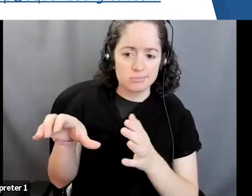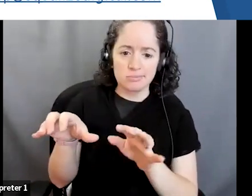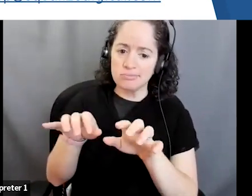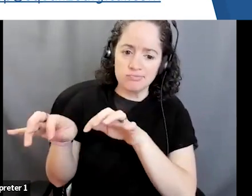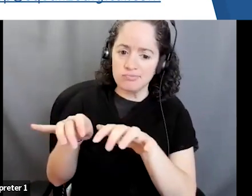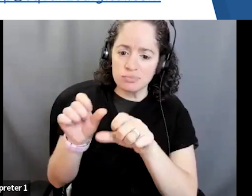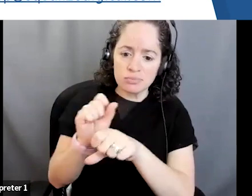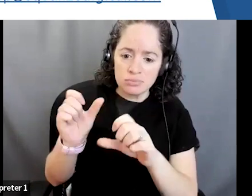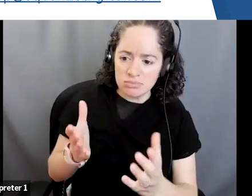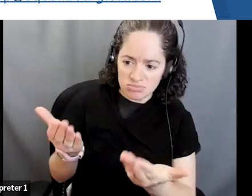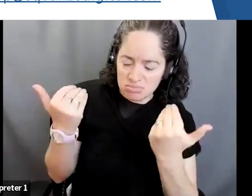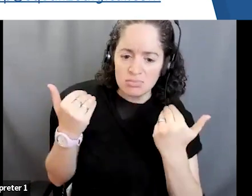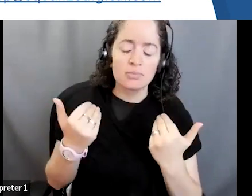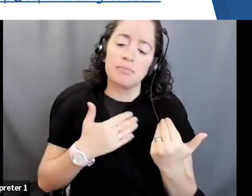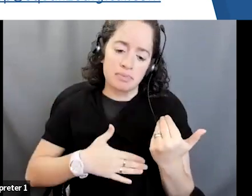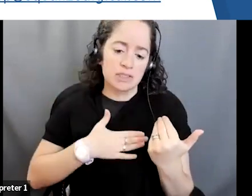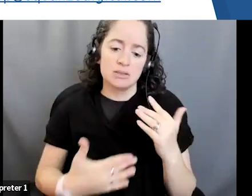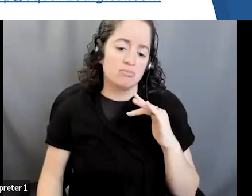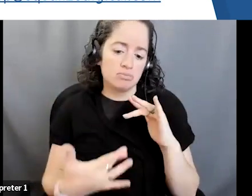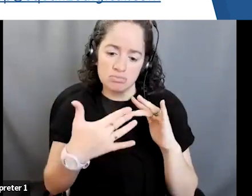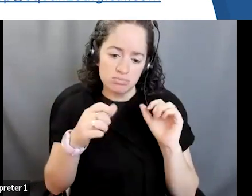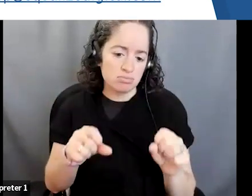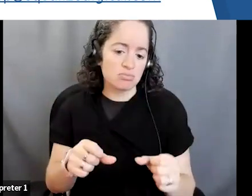You can get in contact with myself or Pella